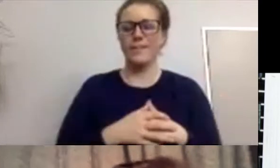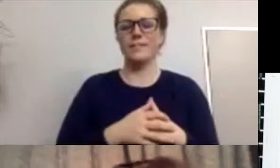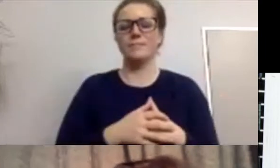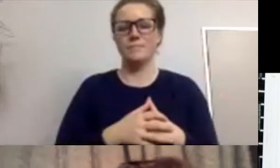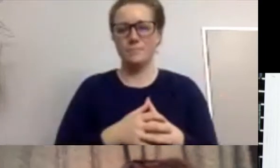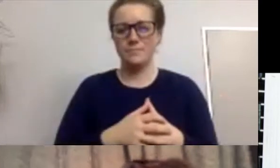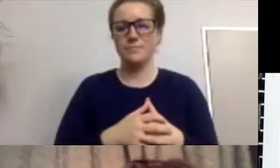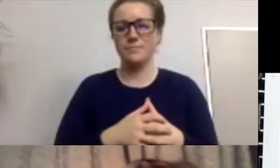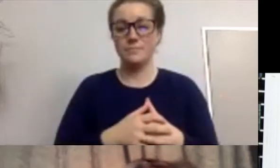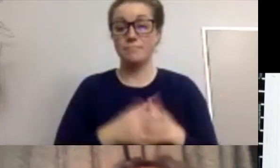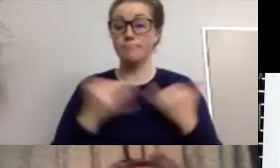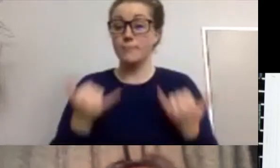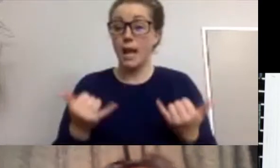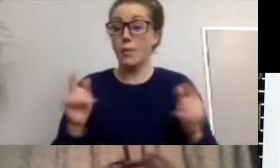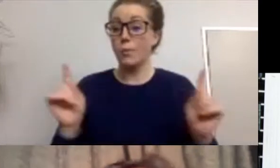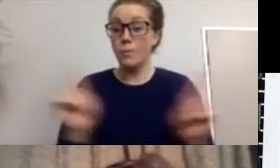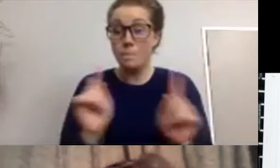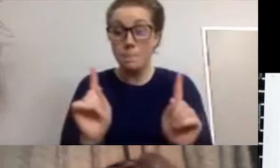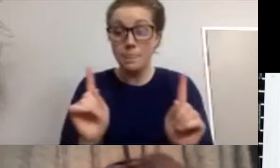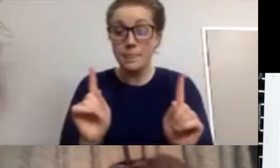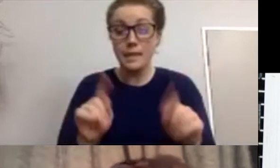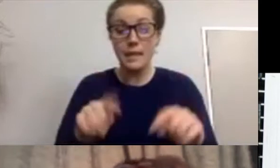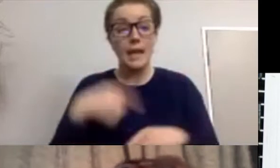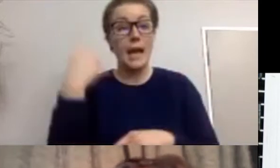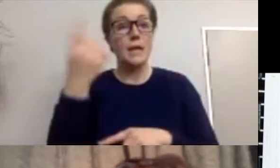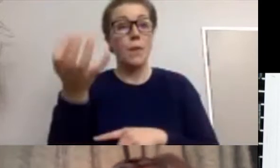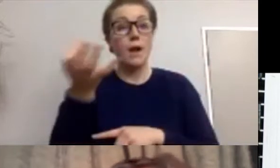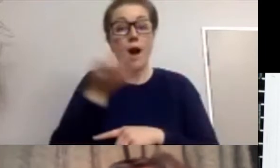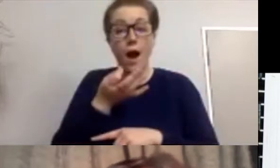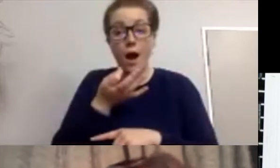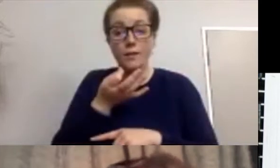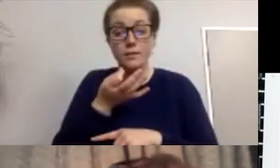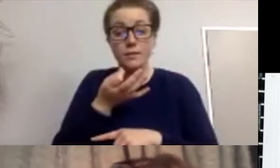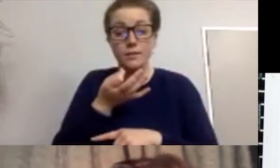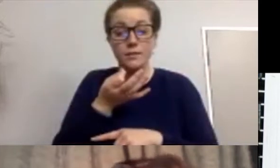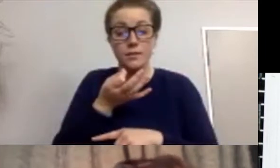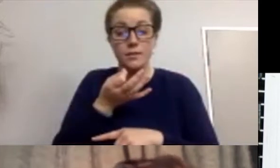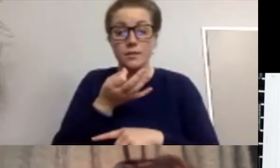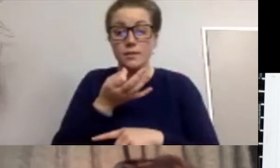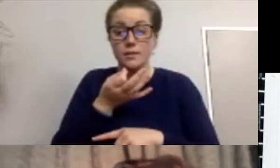so now when anybody asks dancers or staff